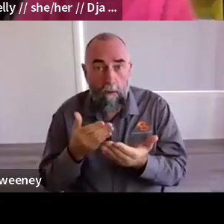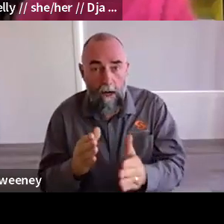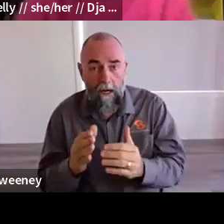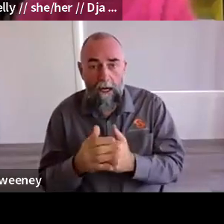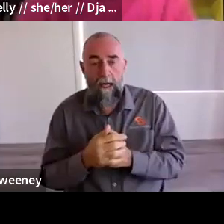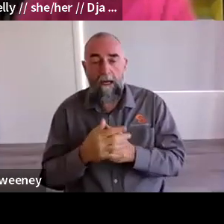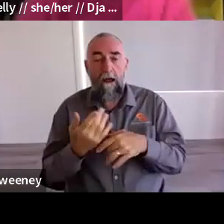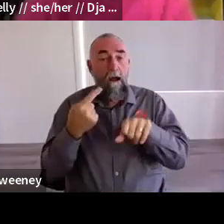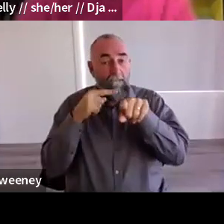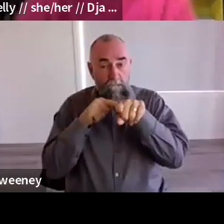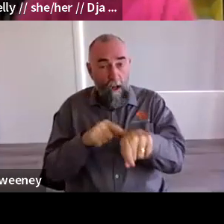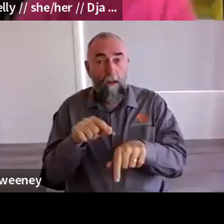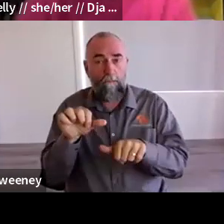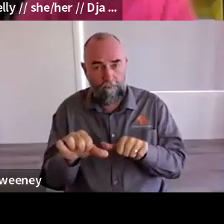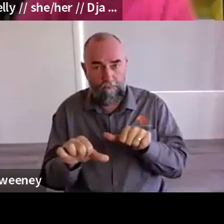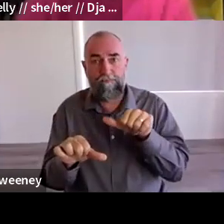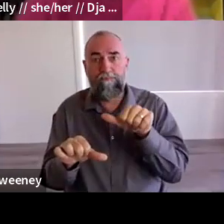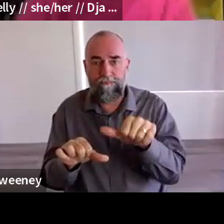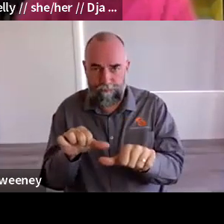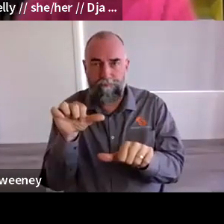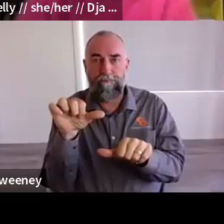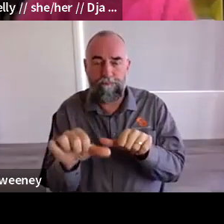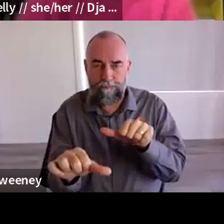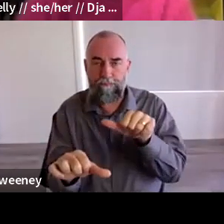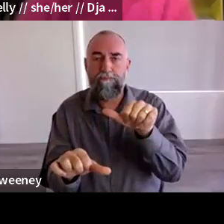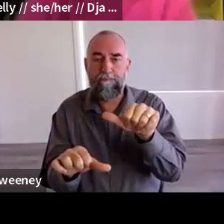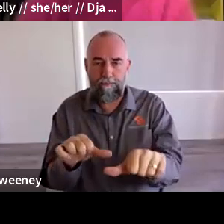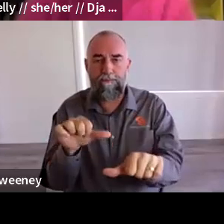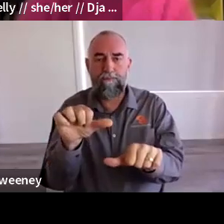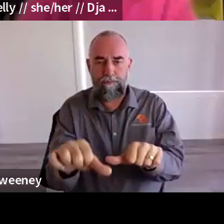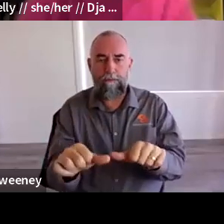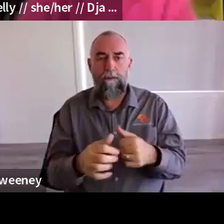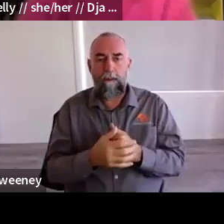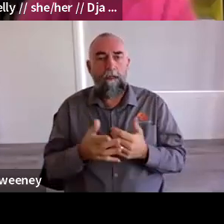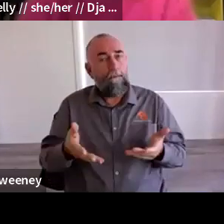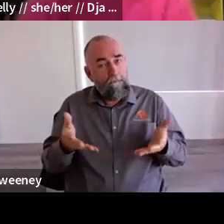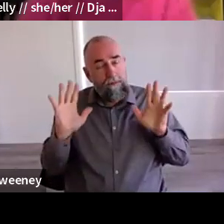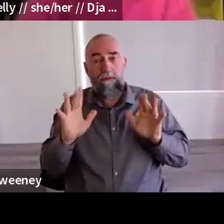It's pattern thinking, the first sciences of the land. It's